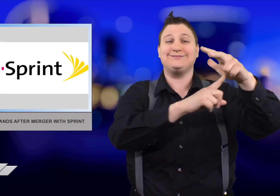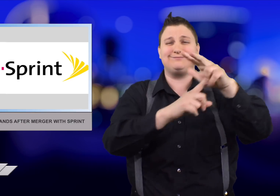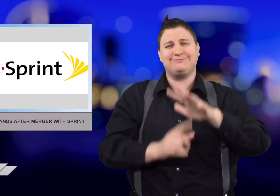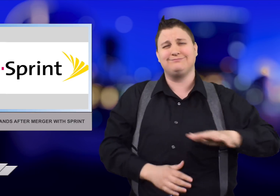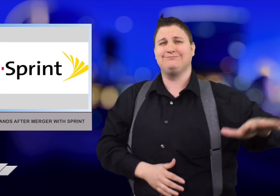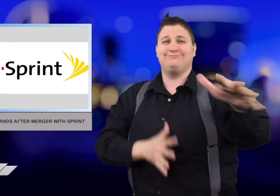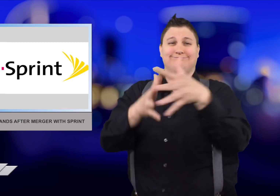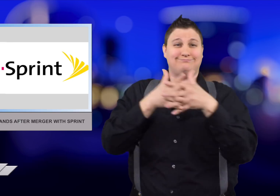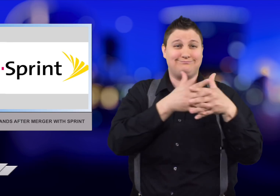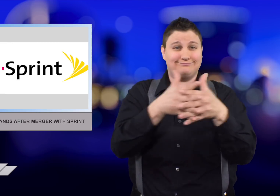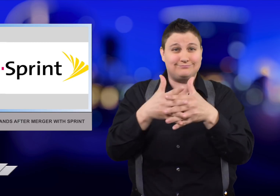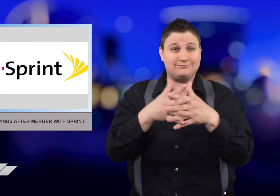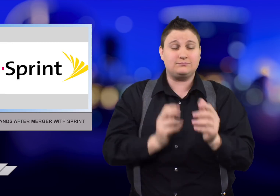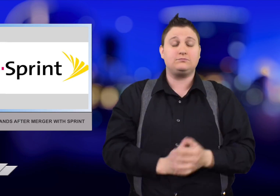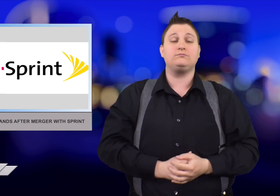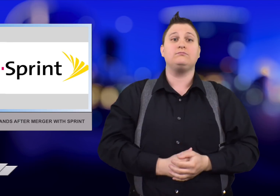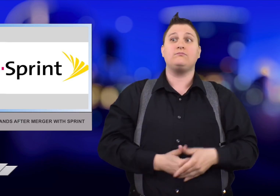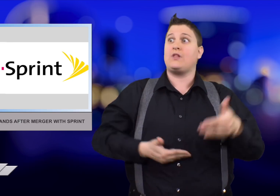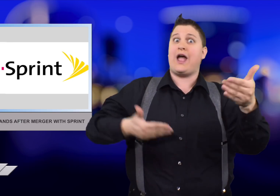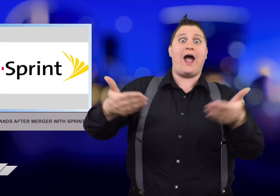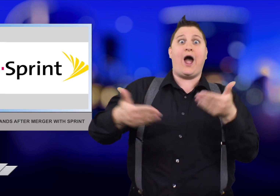of antennas across the country to become the leader in 5G connectivity.